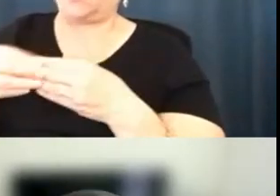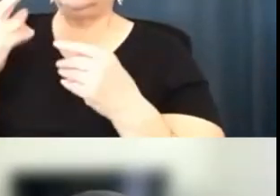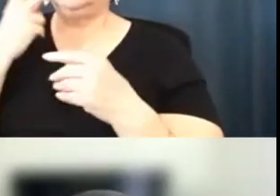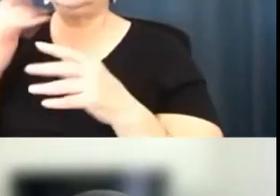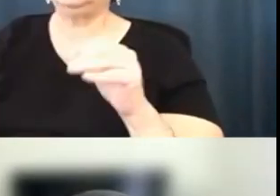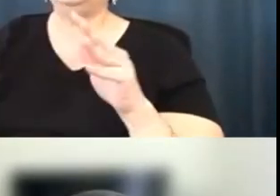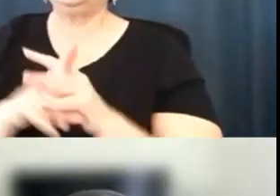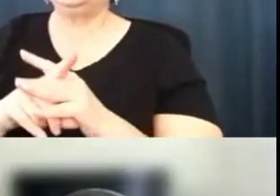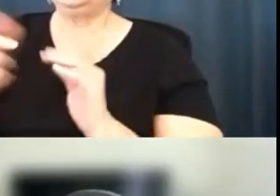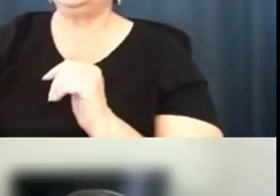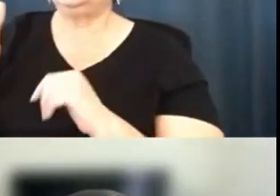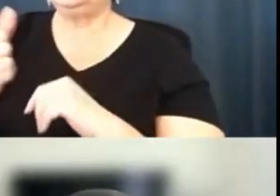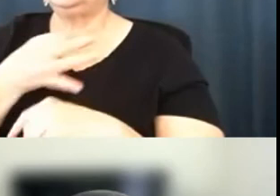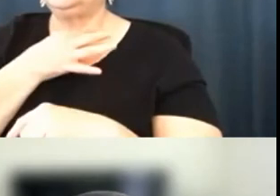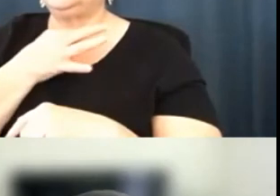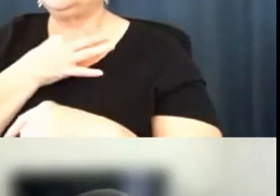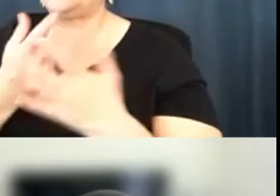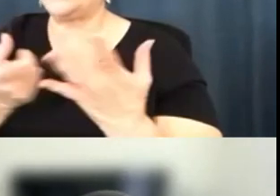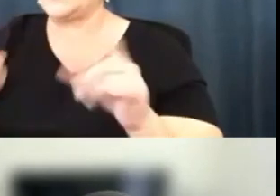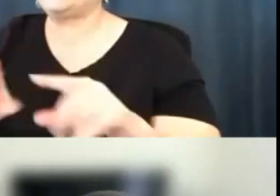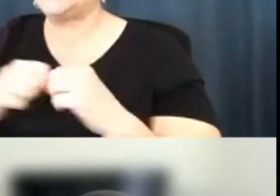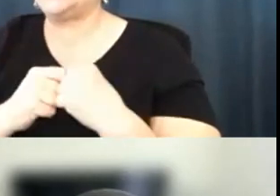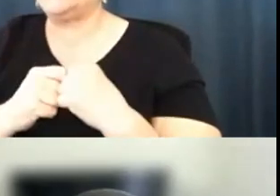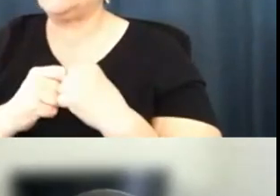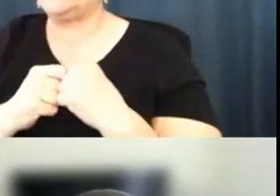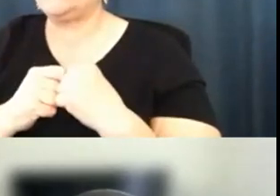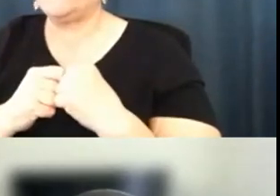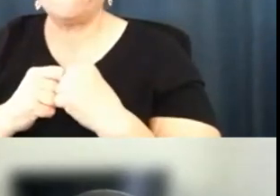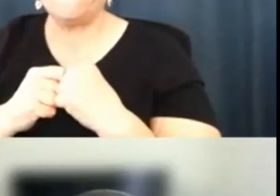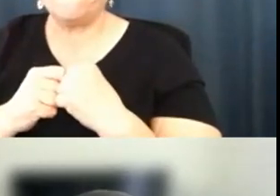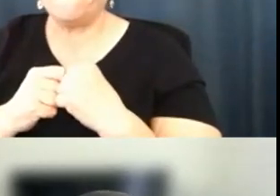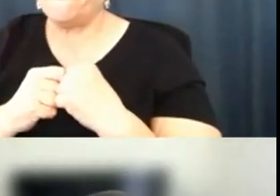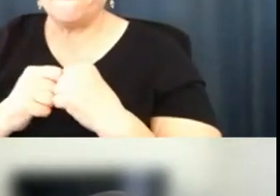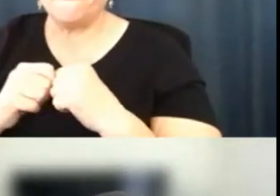and see if they're successful, yeah. And like, go ahead, all right, go ahead.